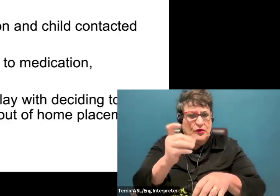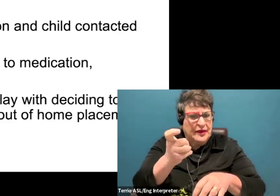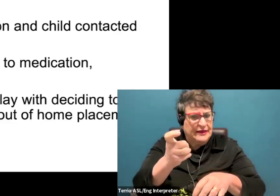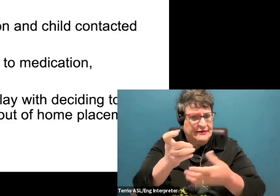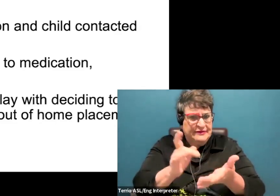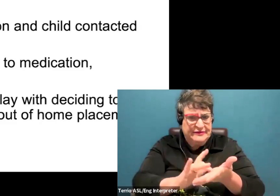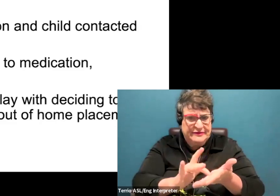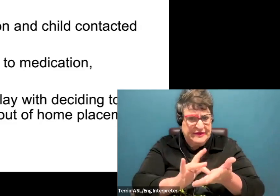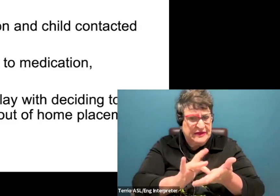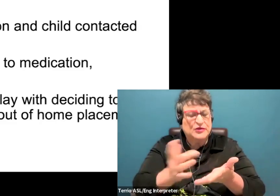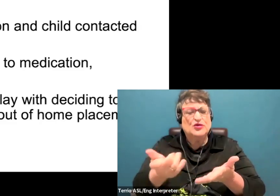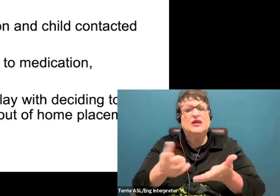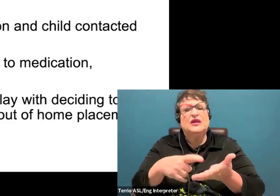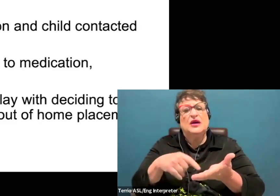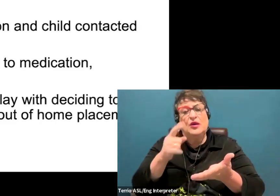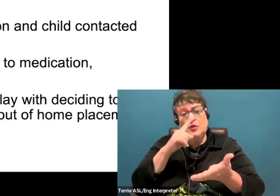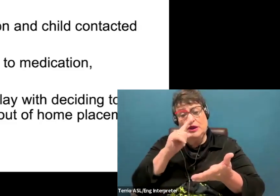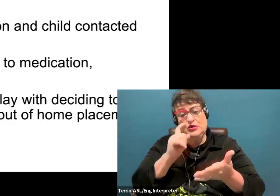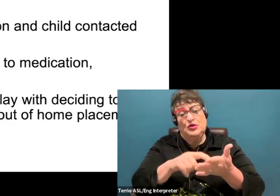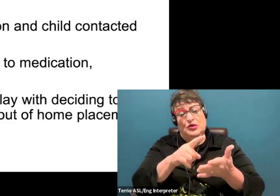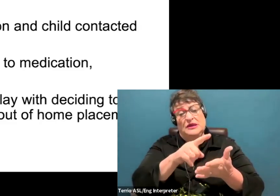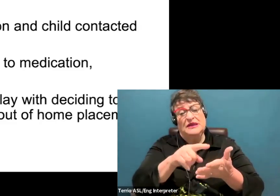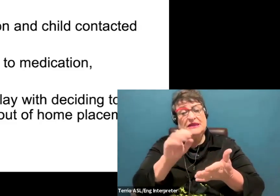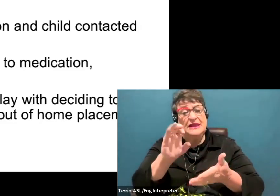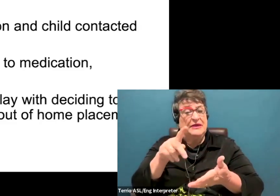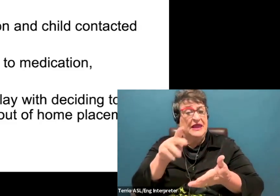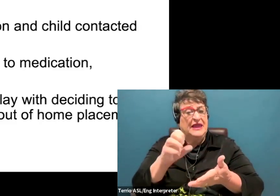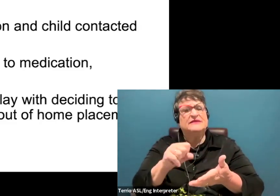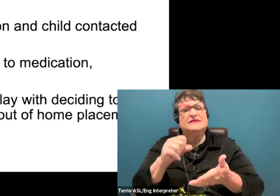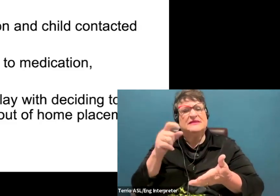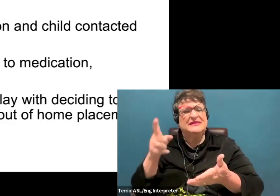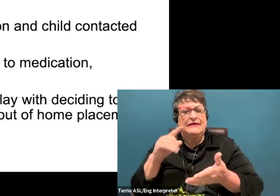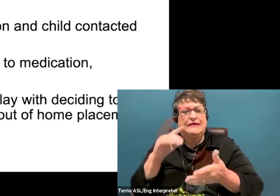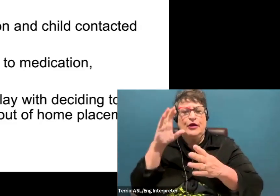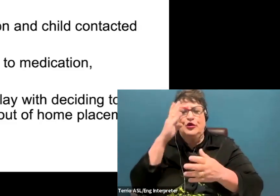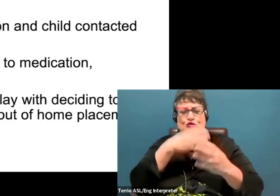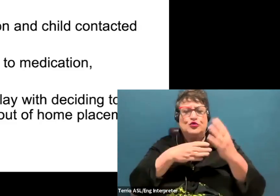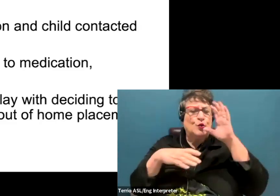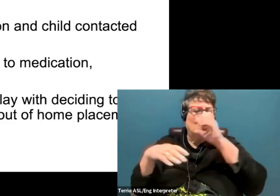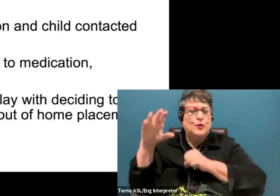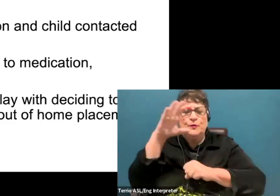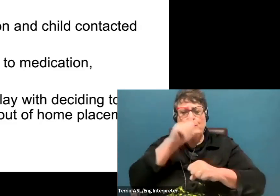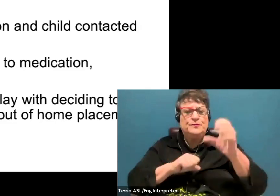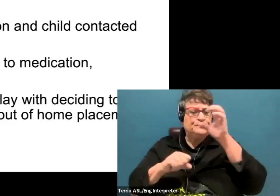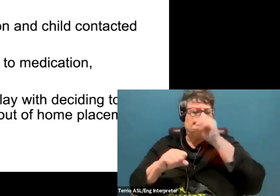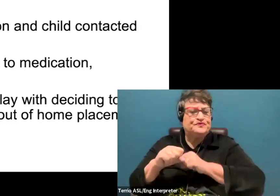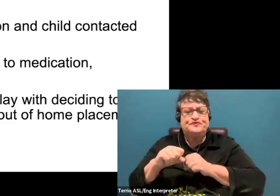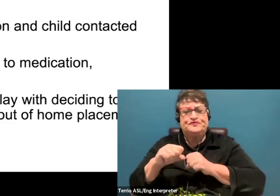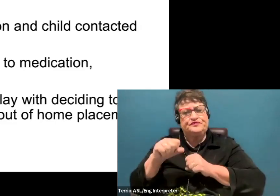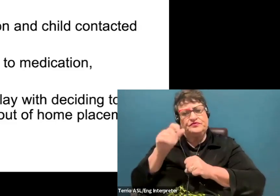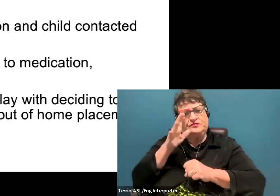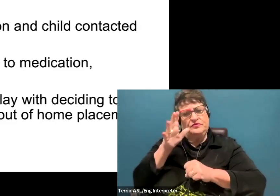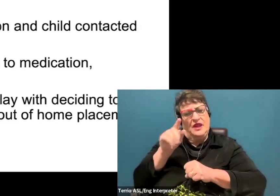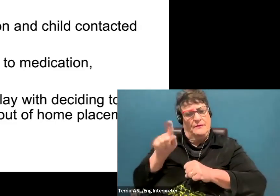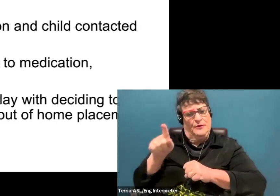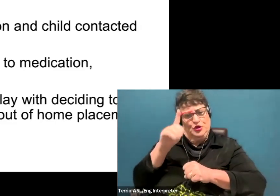there's a lot of assumptions about mom's schizophrenia and how that was going to cause a risk to this child who also had a disability,